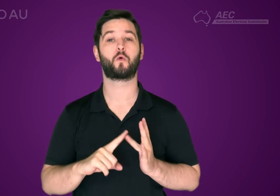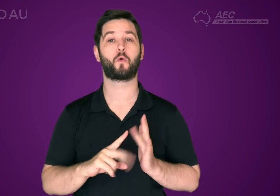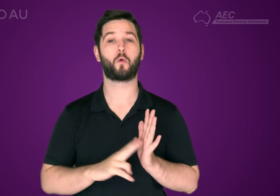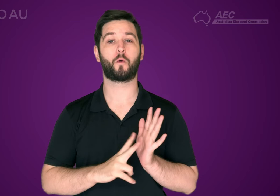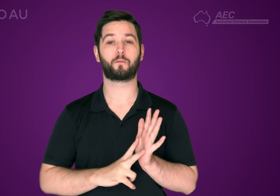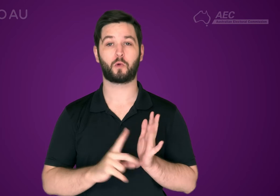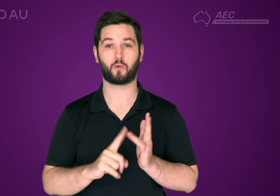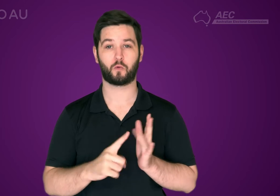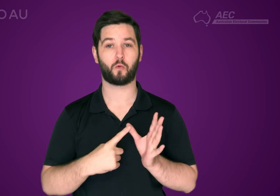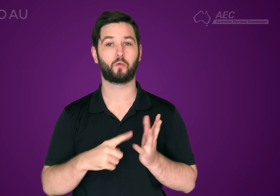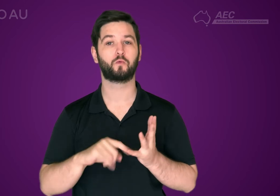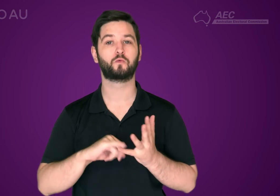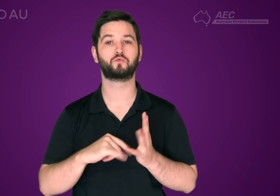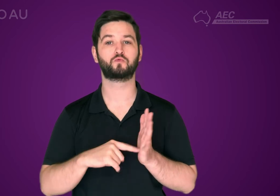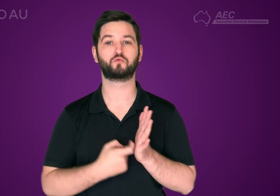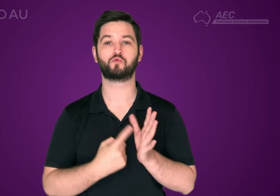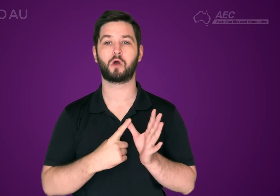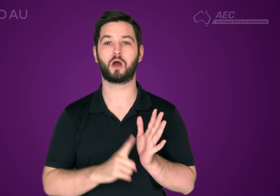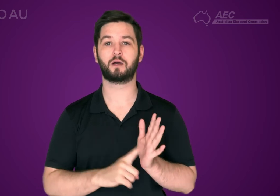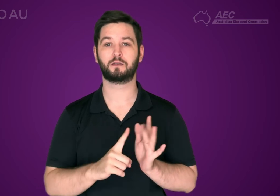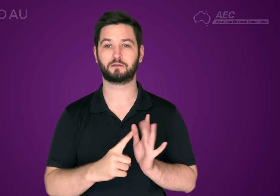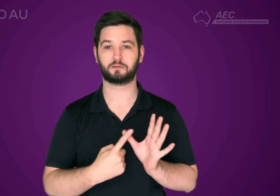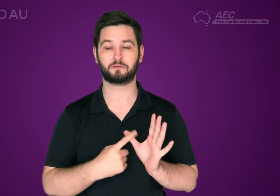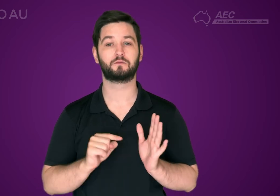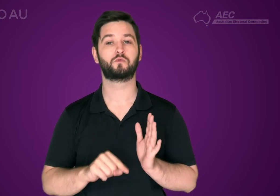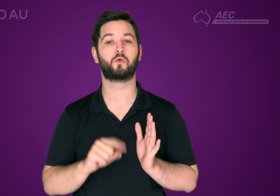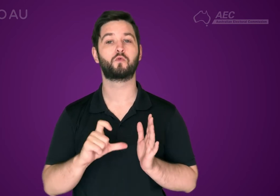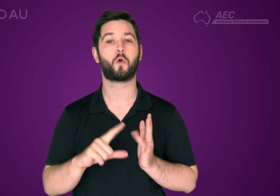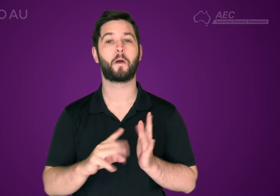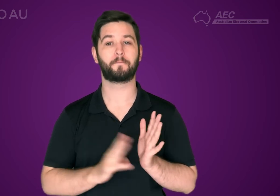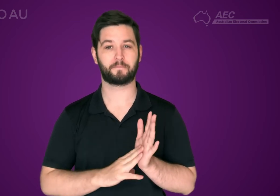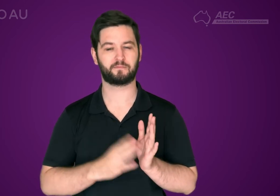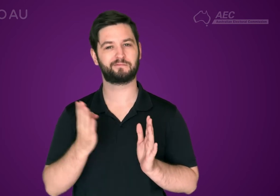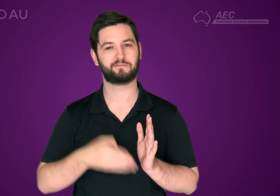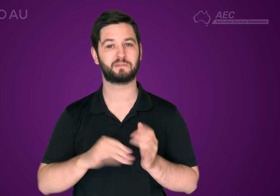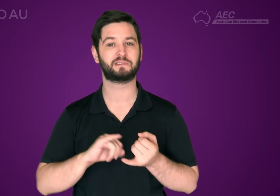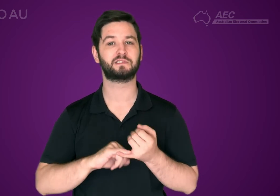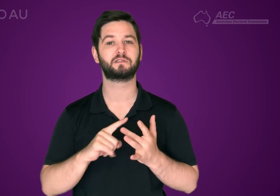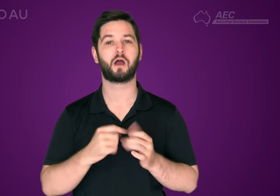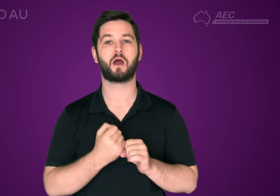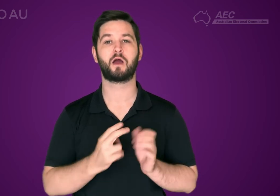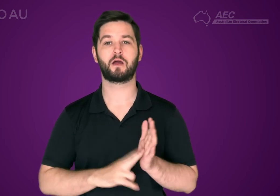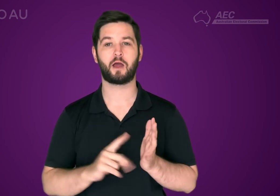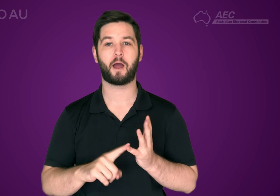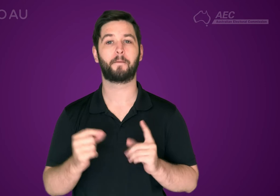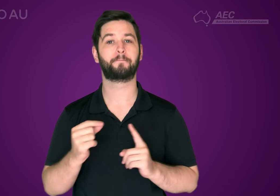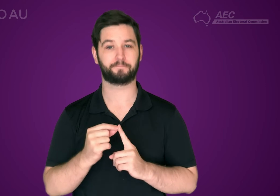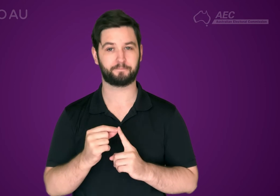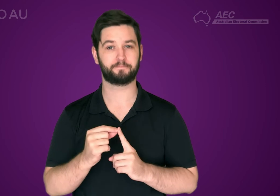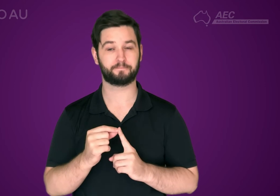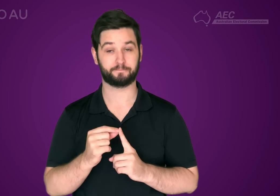at convoaustralia.com/signup